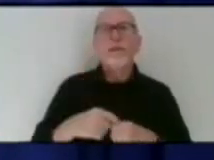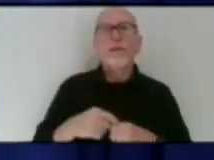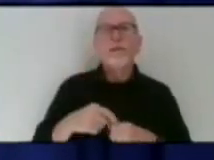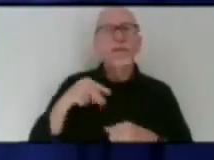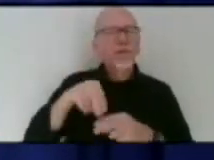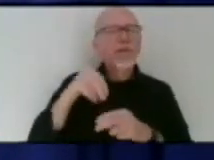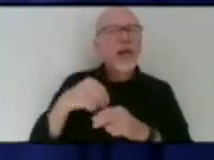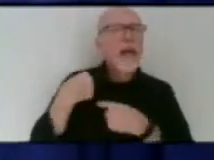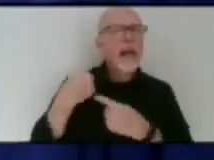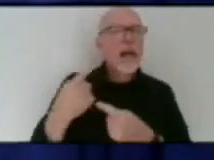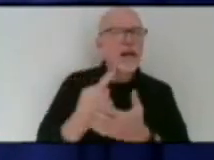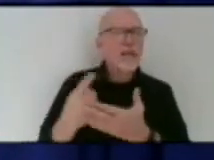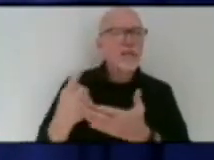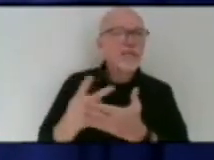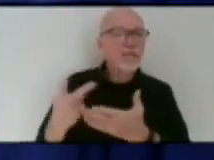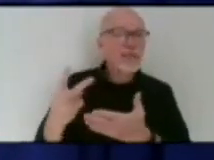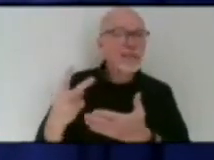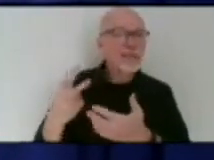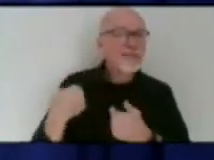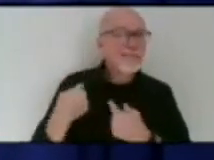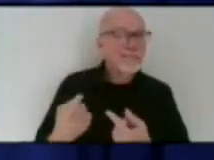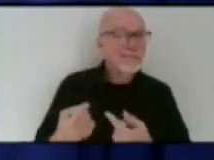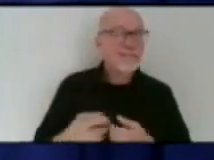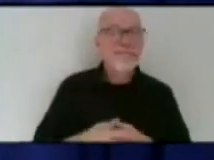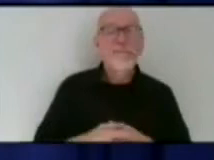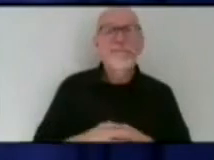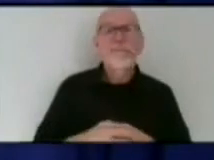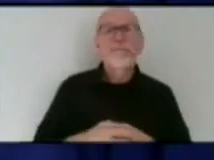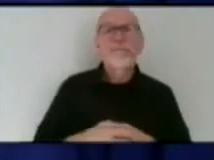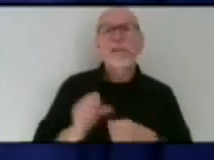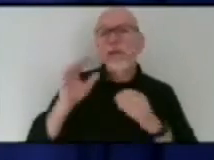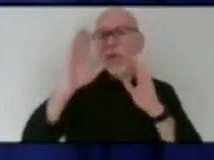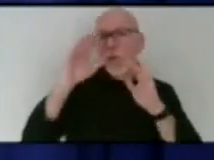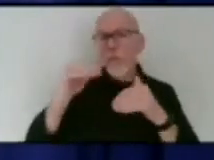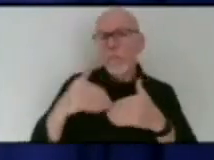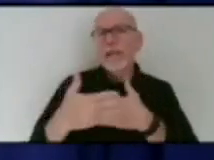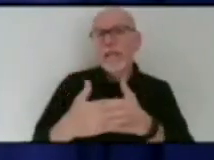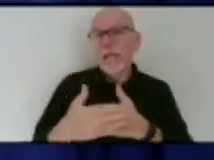point. Look at the last two weeks and hopefully the next to and it gets